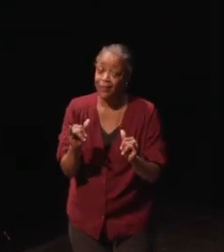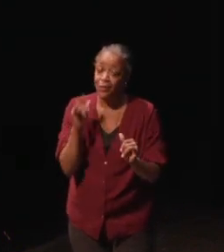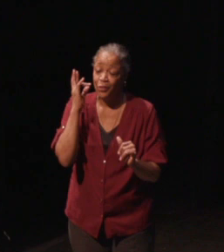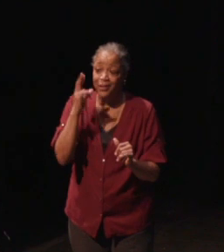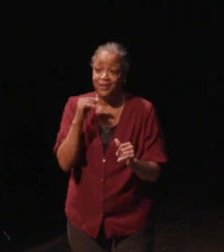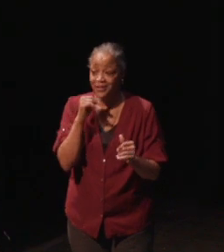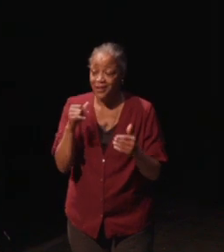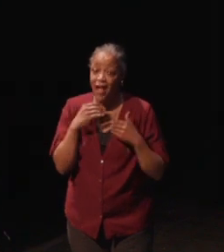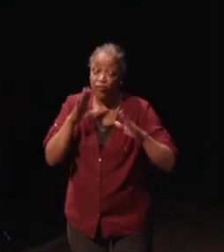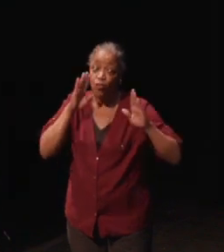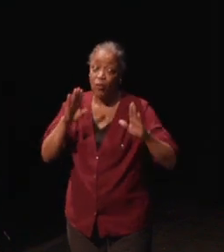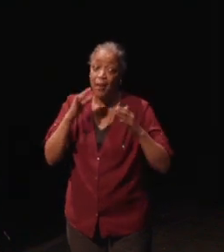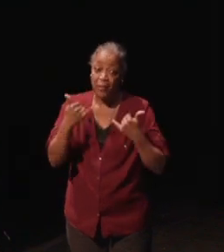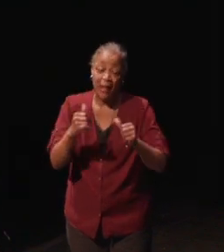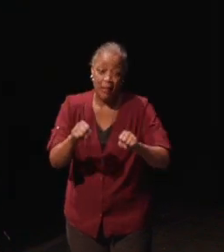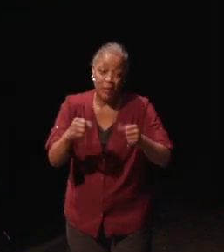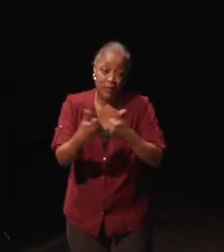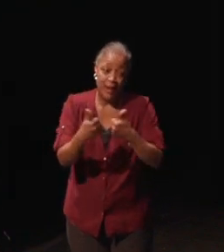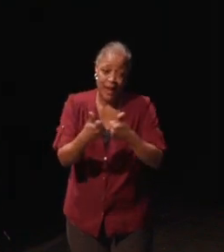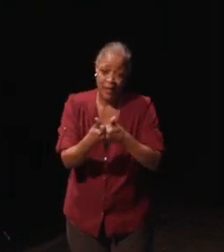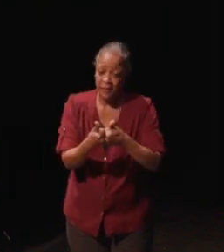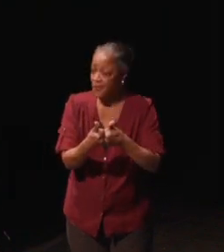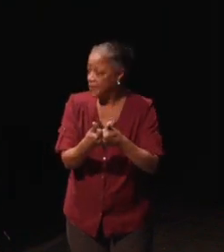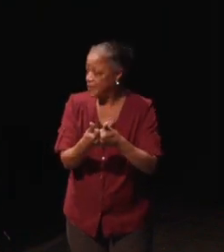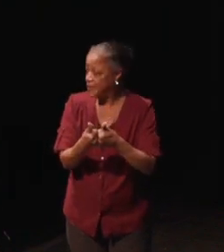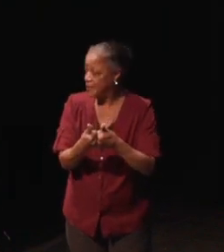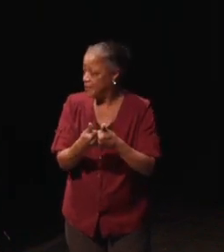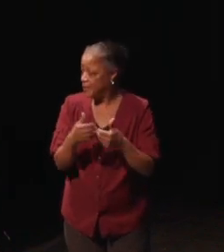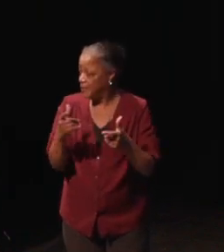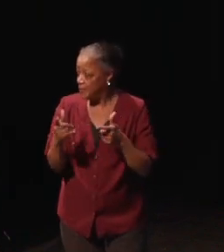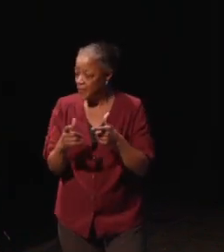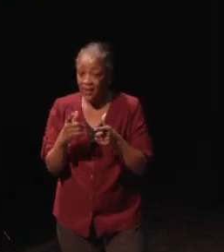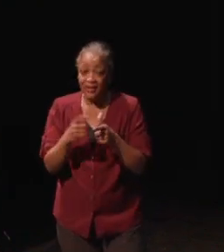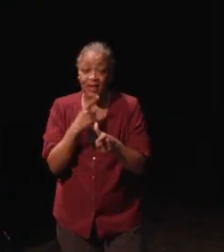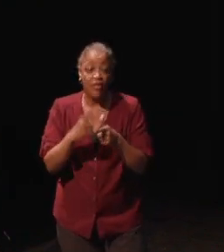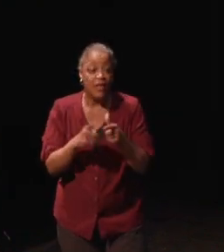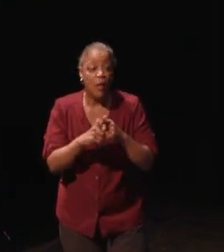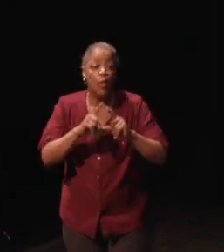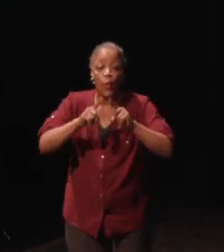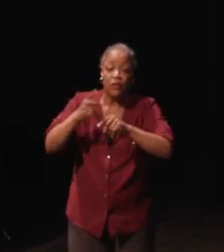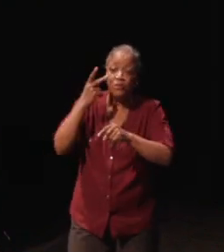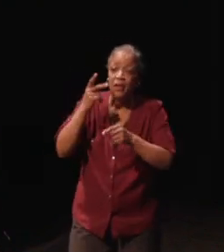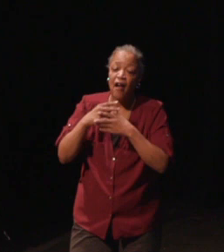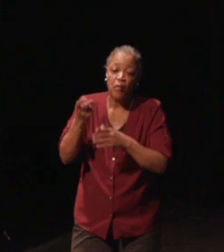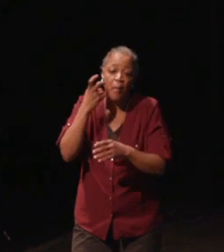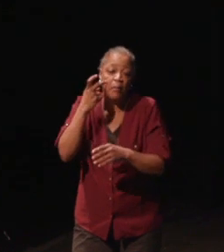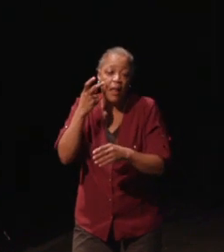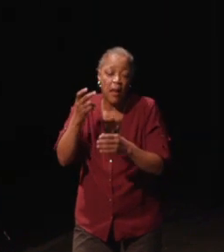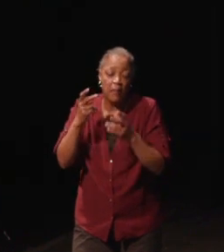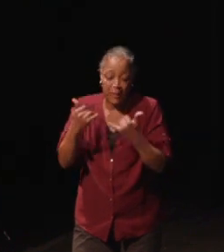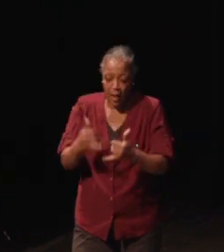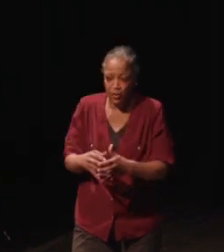a really great playable game because that's the point where actually went onto a forum for blind players and put the game out there and ask for feedback.